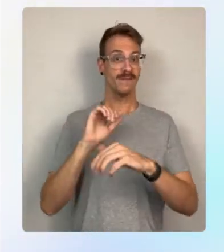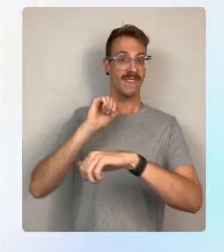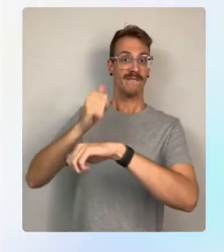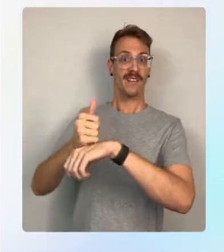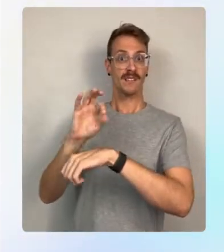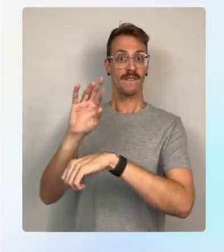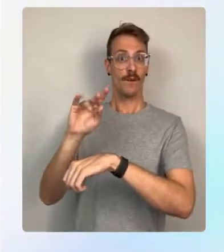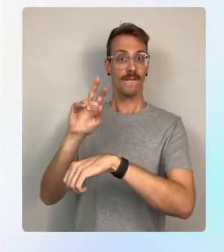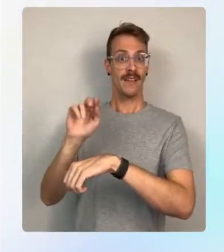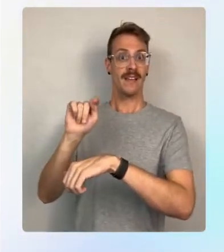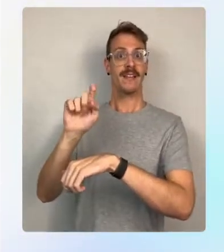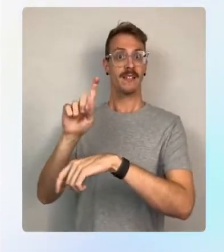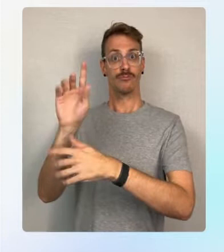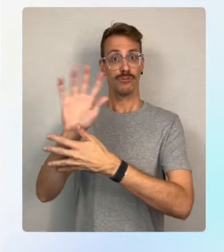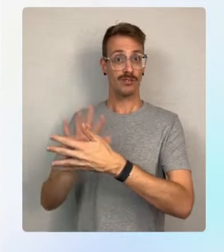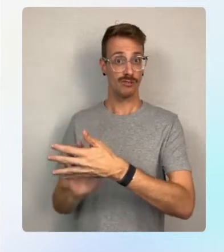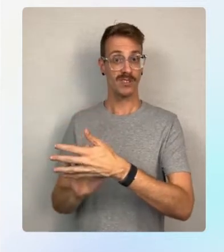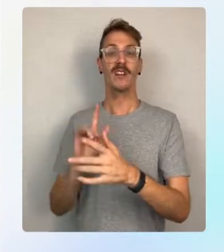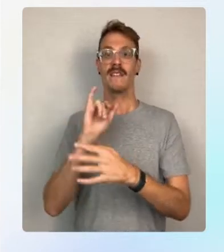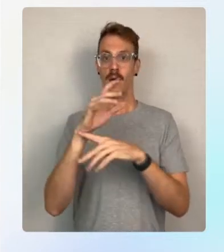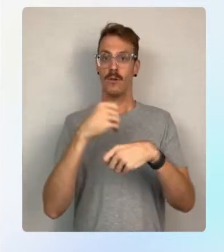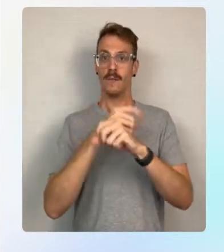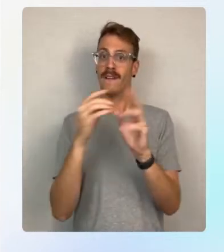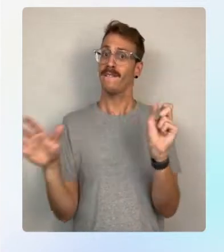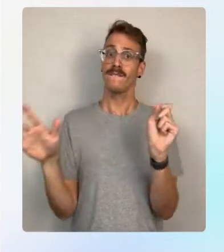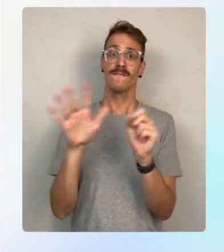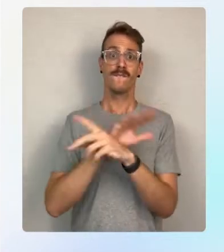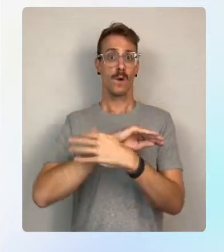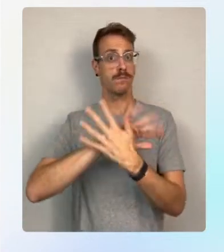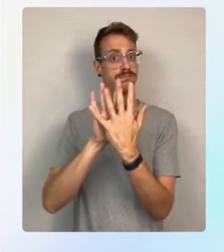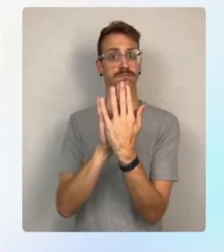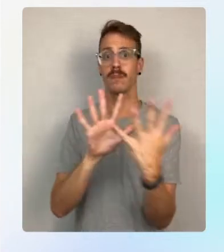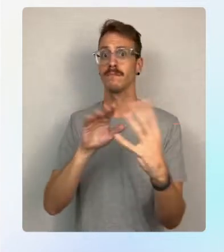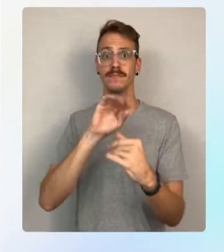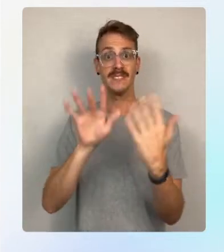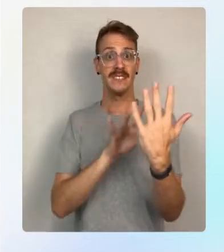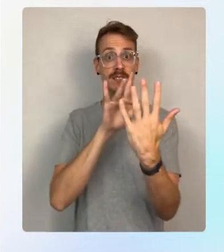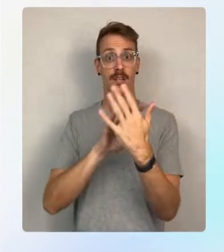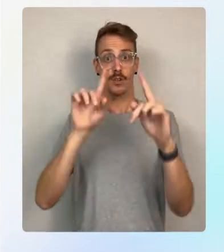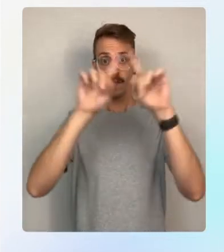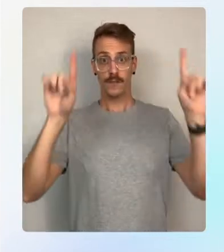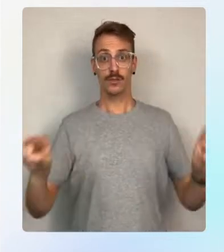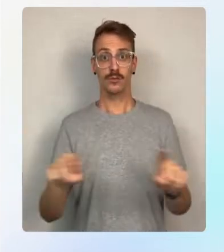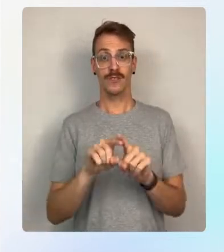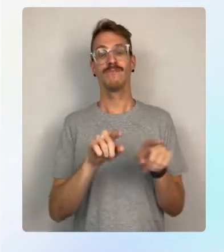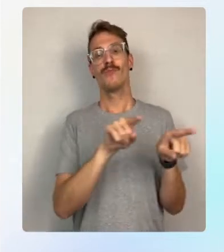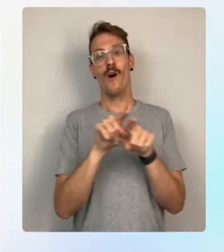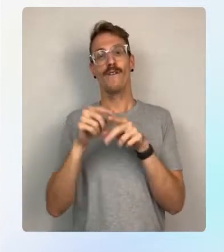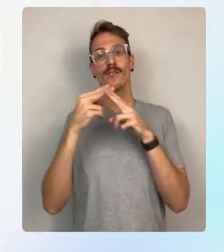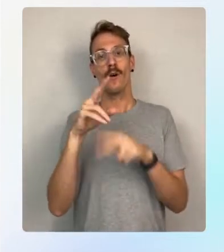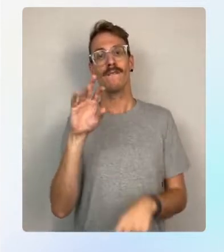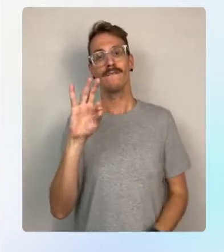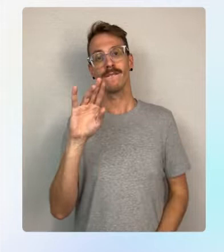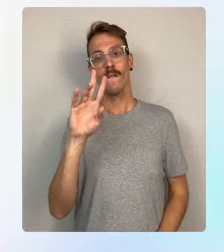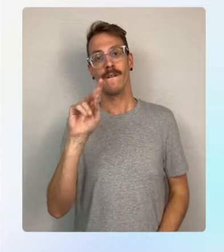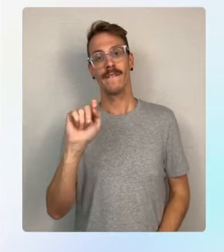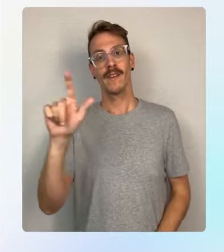or Fixed Foveated Rendering, which renders full resolution in the center of the screen, often called the foveal region,